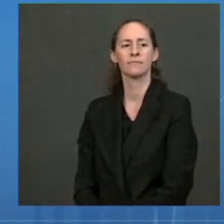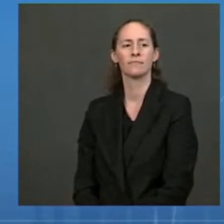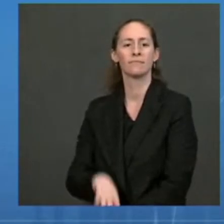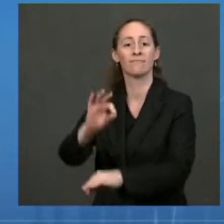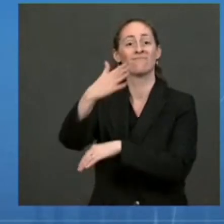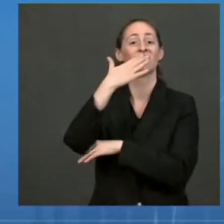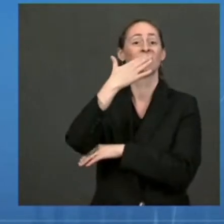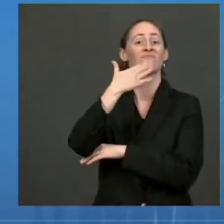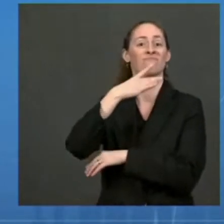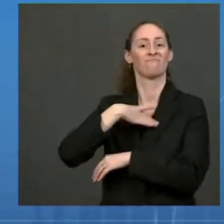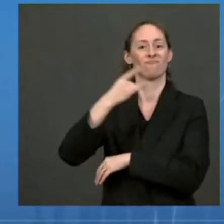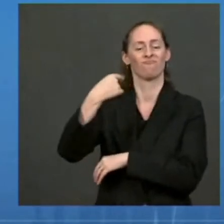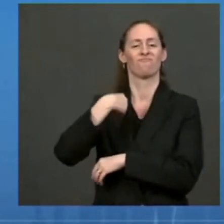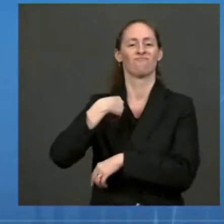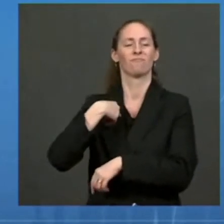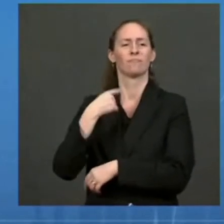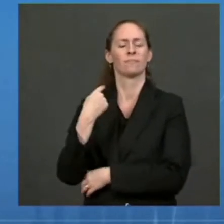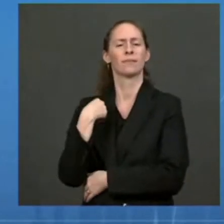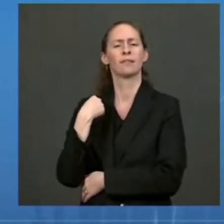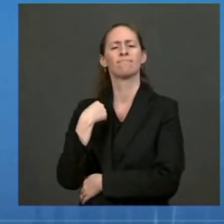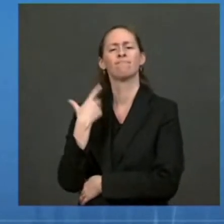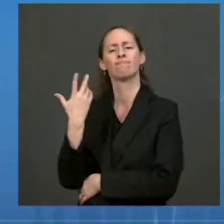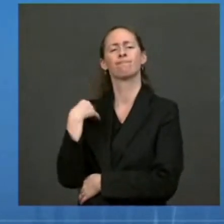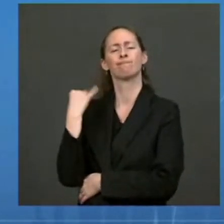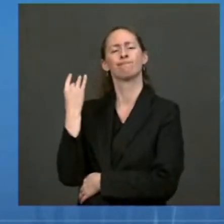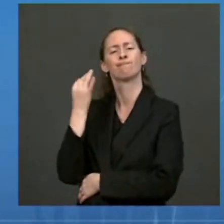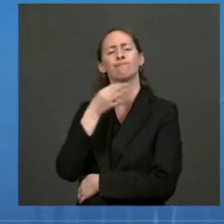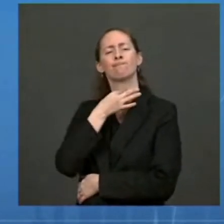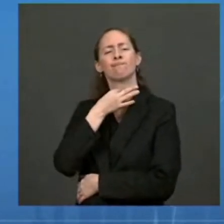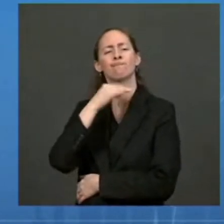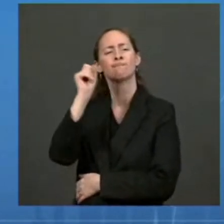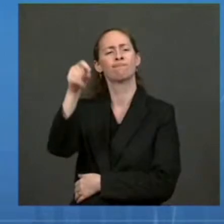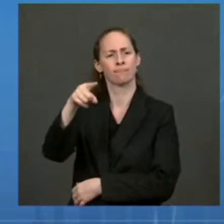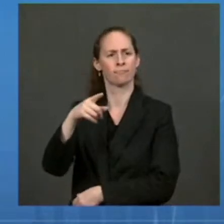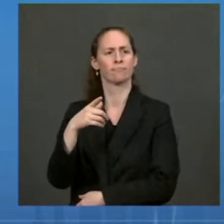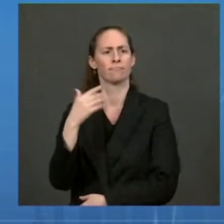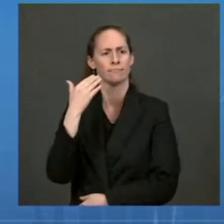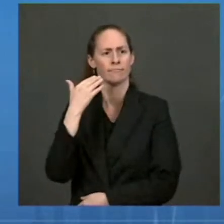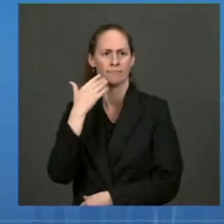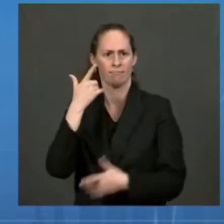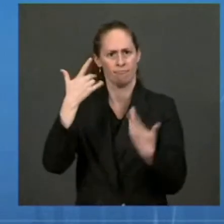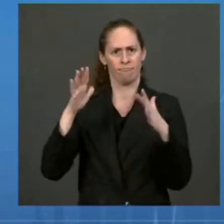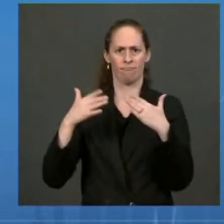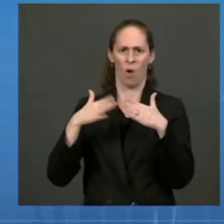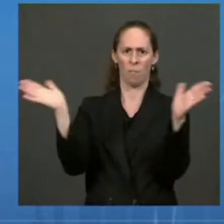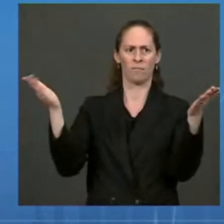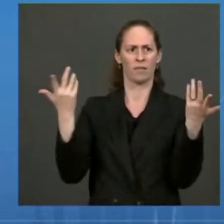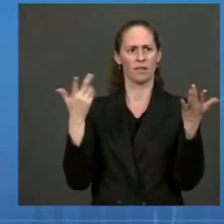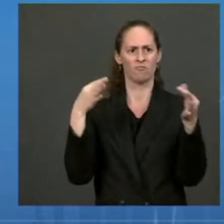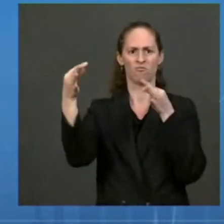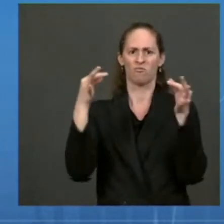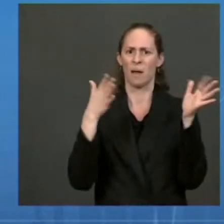KEITH AT NPR. THANK YOU FOR TAKING MY QUESTION.